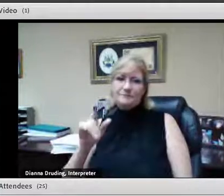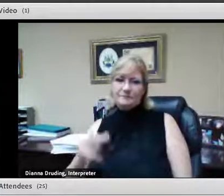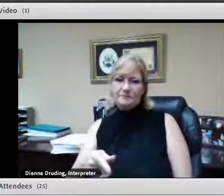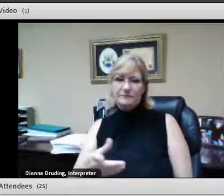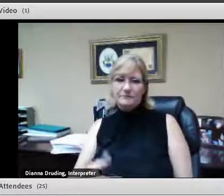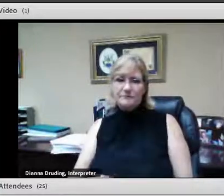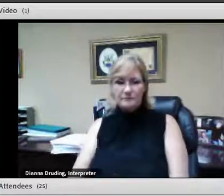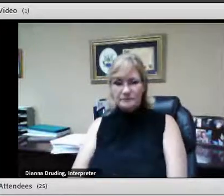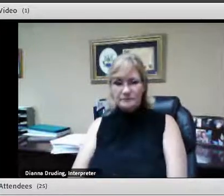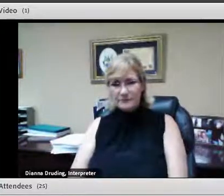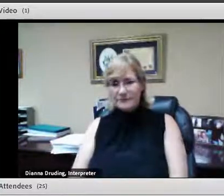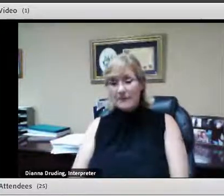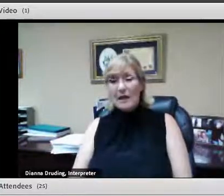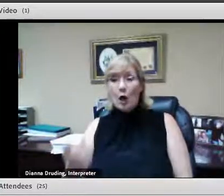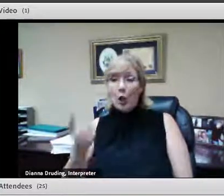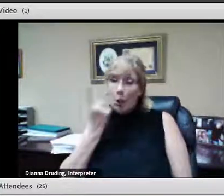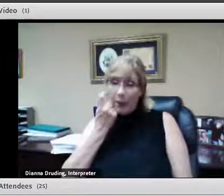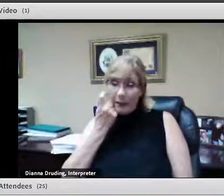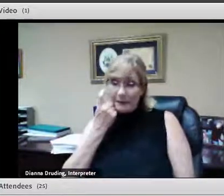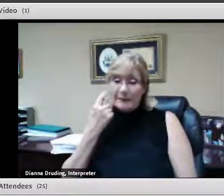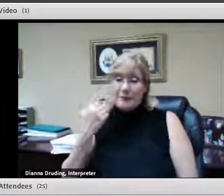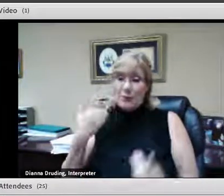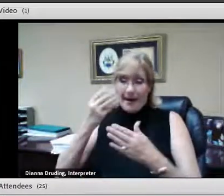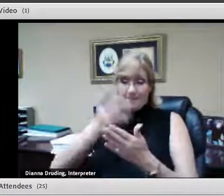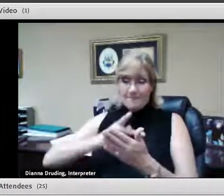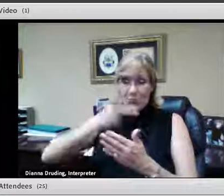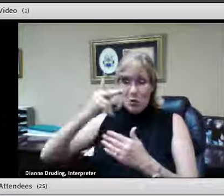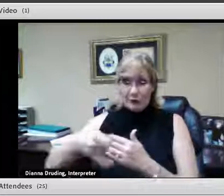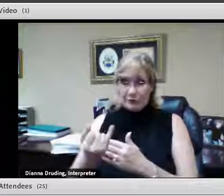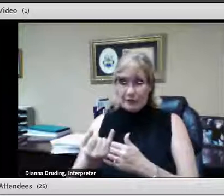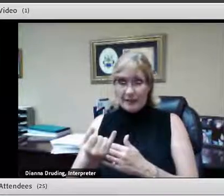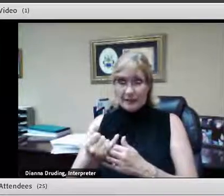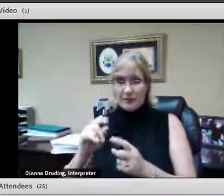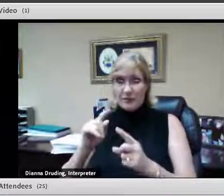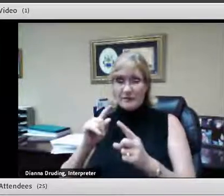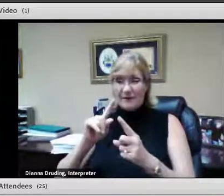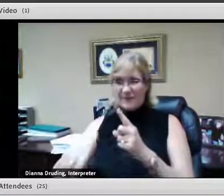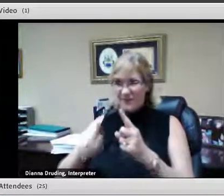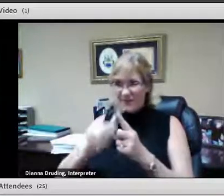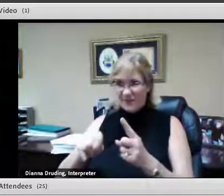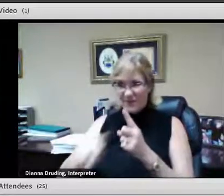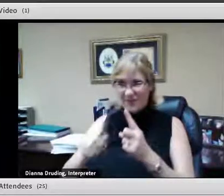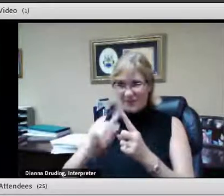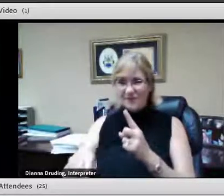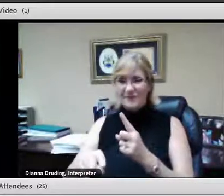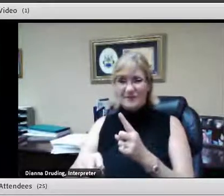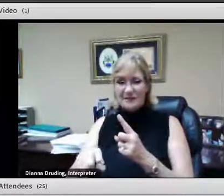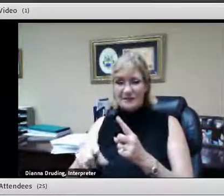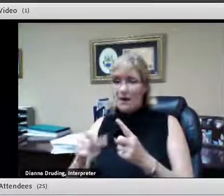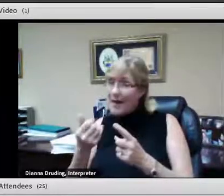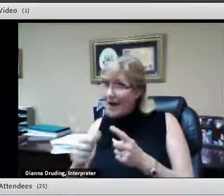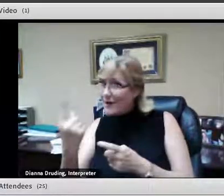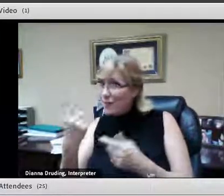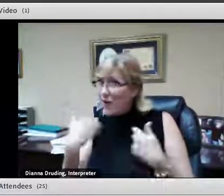We recently featured a project. It was a fidget-spinner game. Like Hilary keeps saying... Hilary: Does anyone have one?